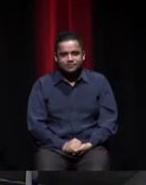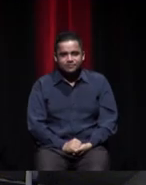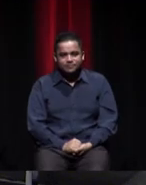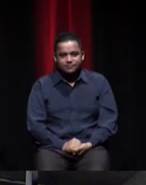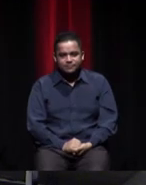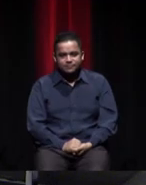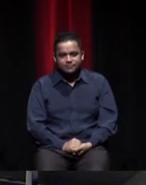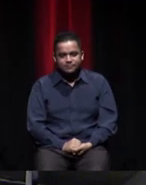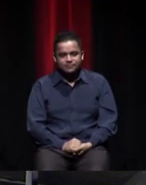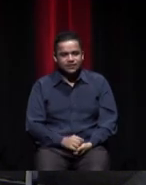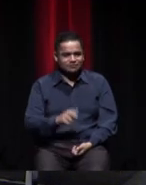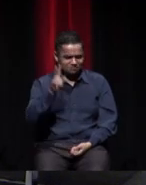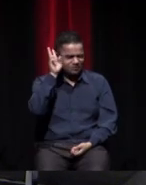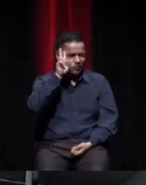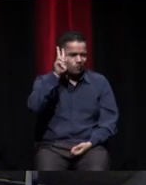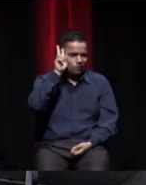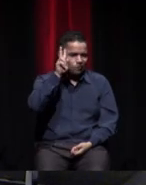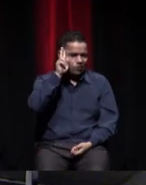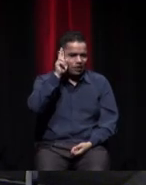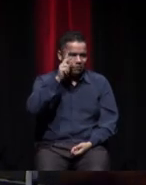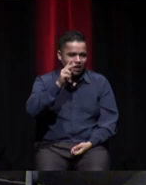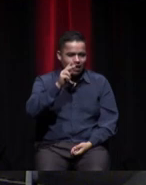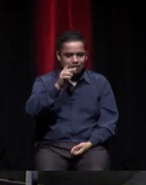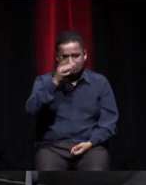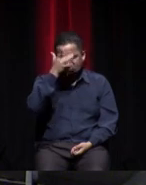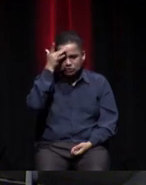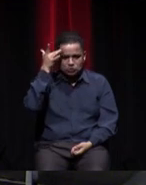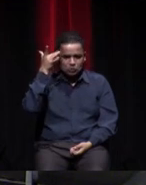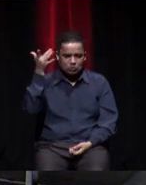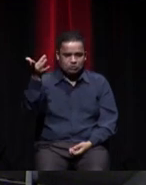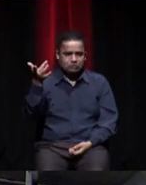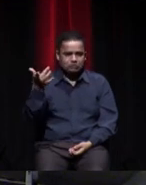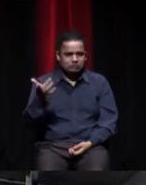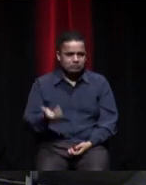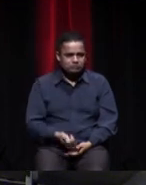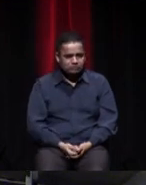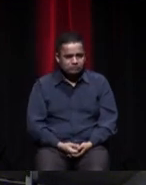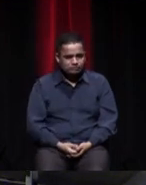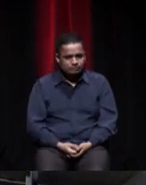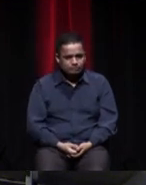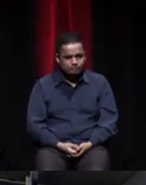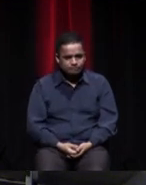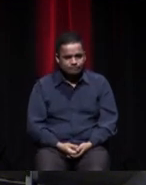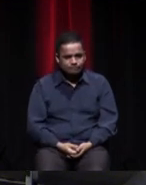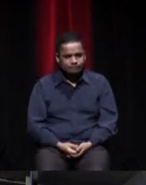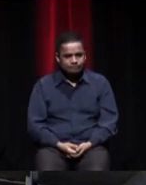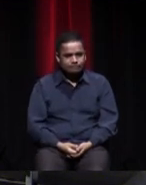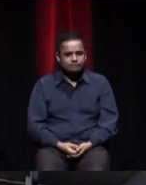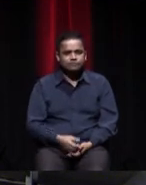I'll remind you of an expression Lacan used